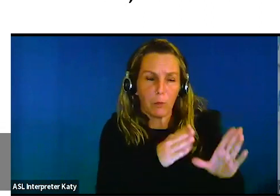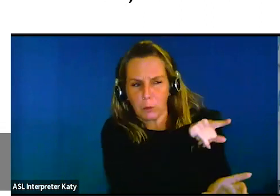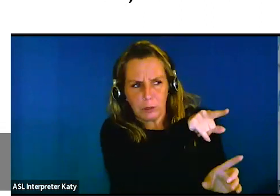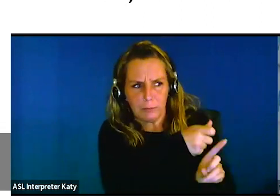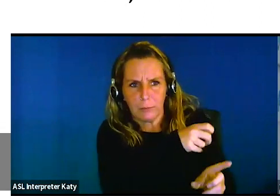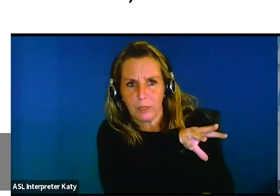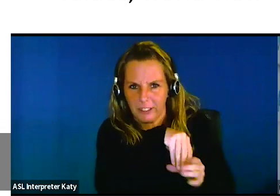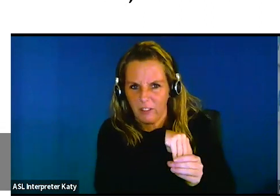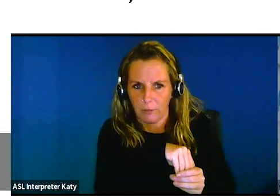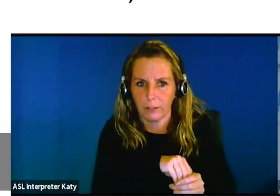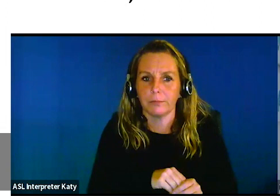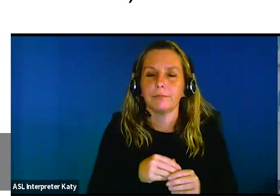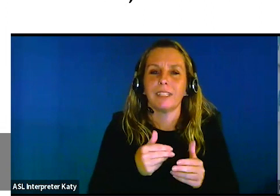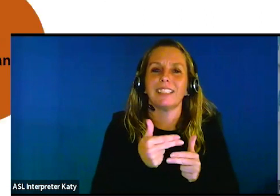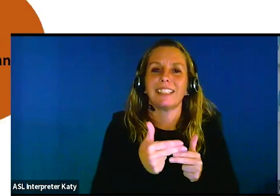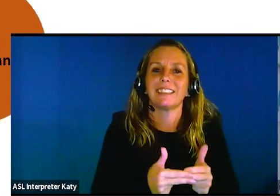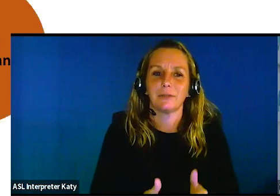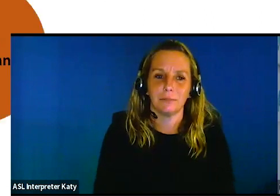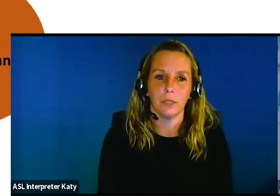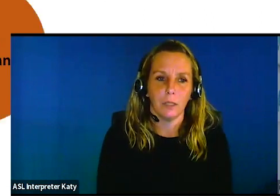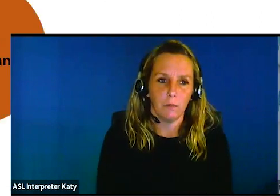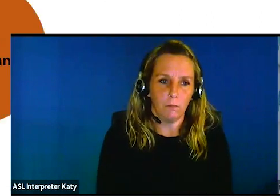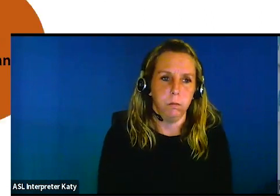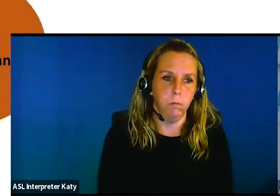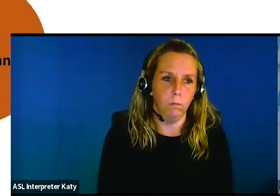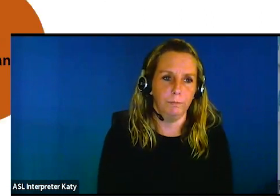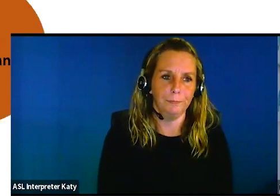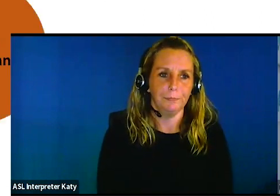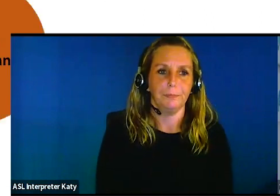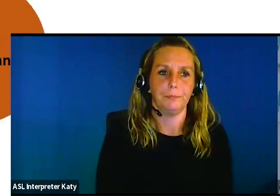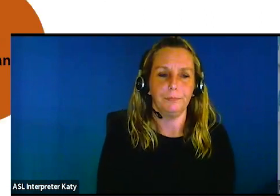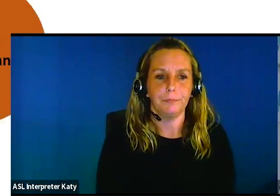Next slide. As we look at